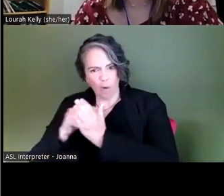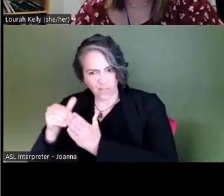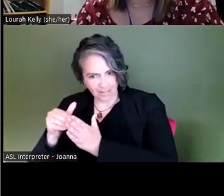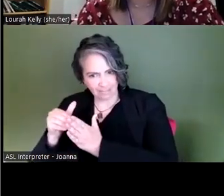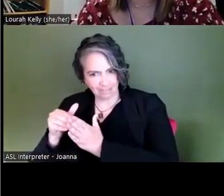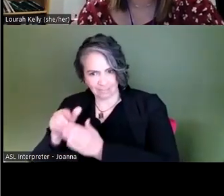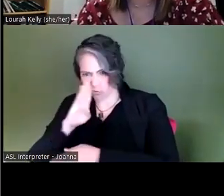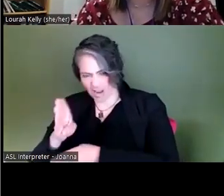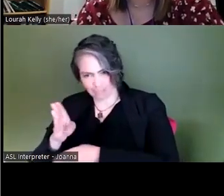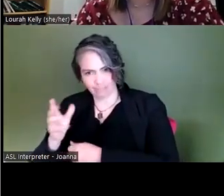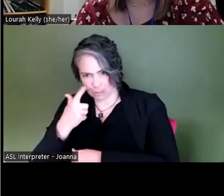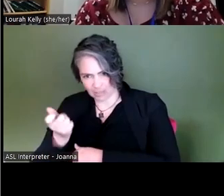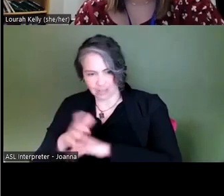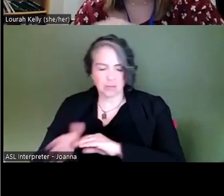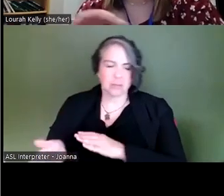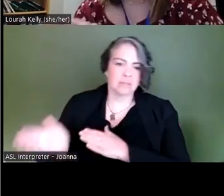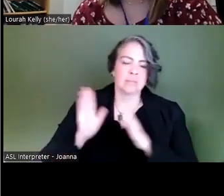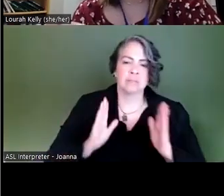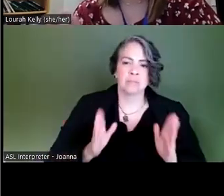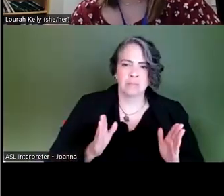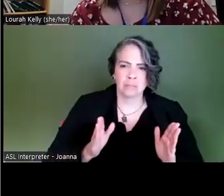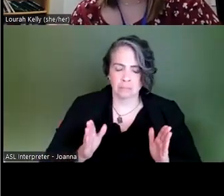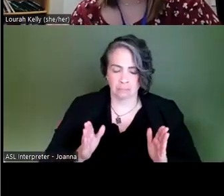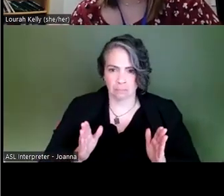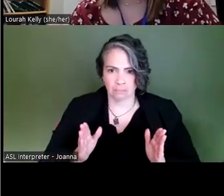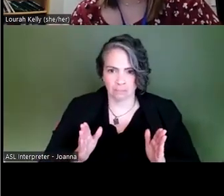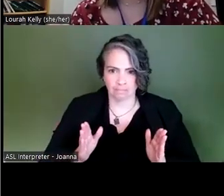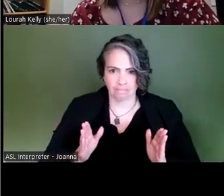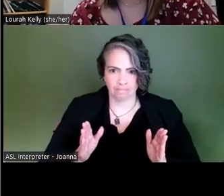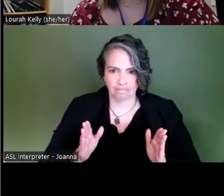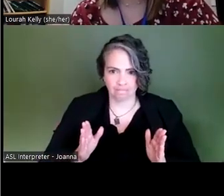lesbian, gay, bisexual women. And Hispanic and white lesbian, gay, bisexual women weren't